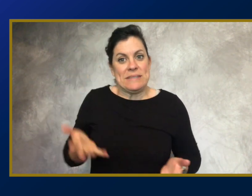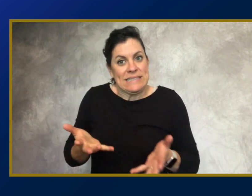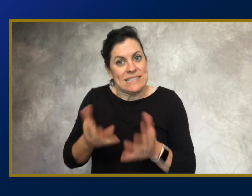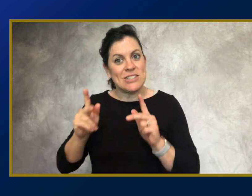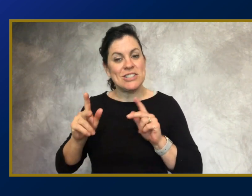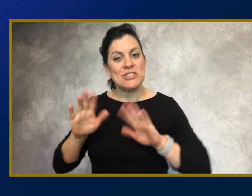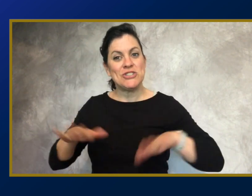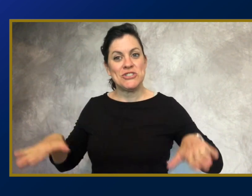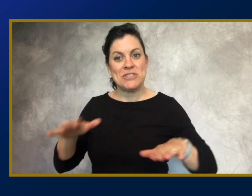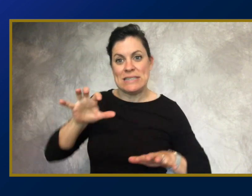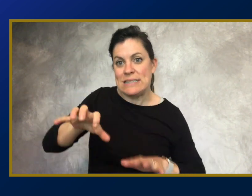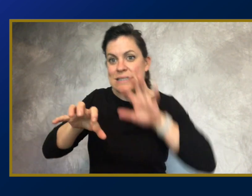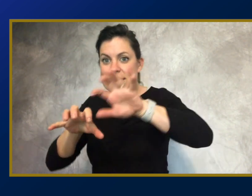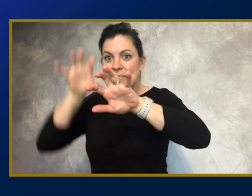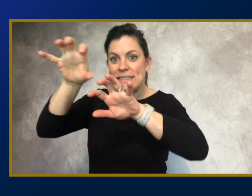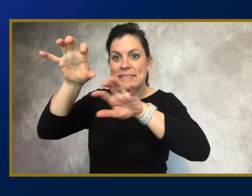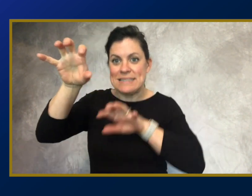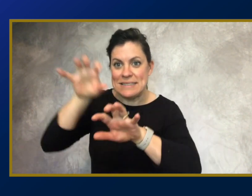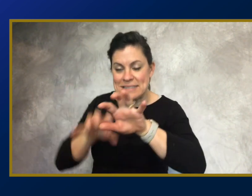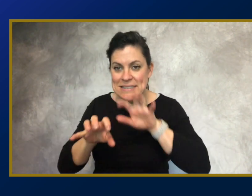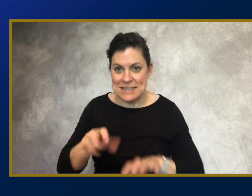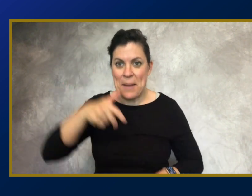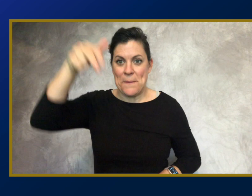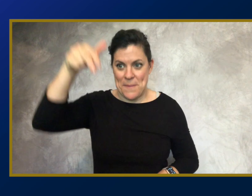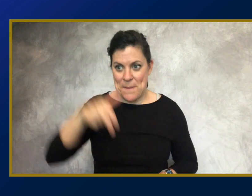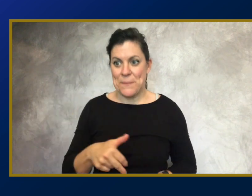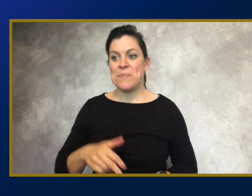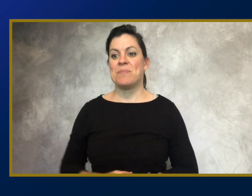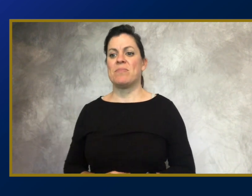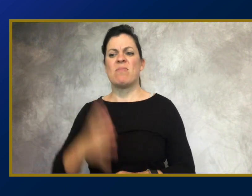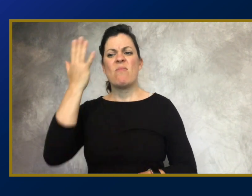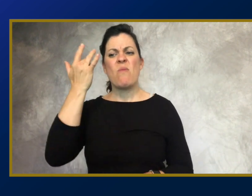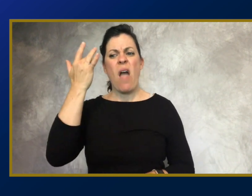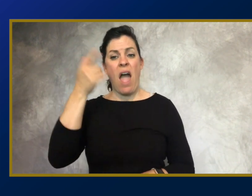physical therapist is having children that are crawling crawl up and down stairs. Because as you